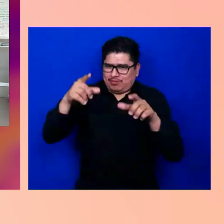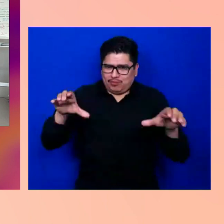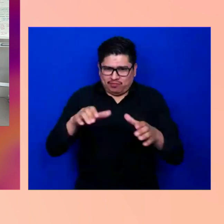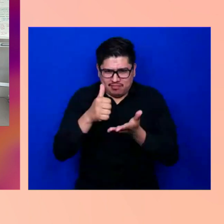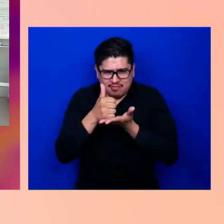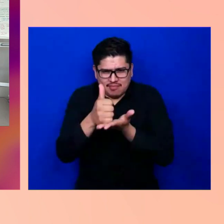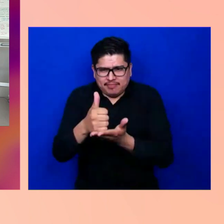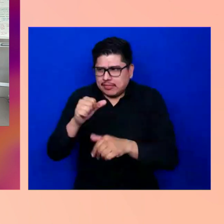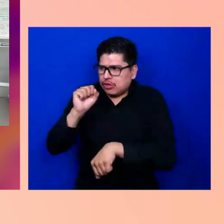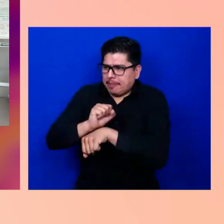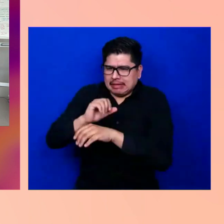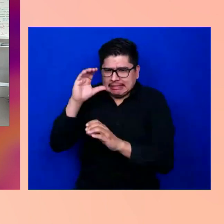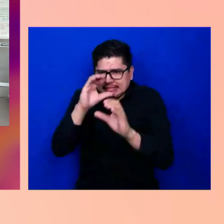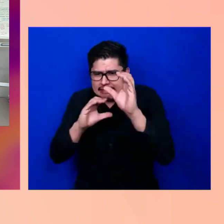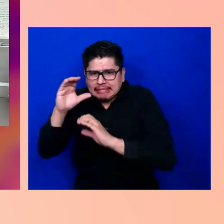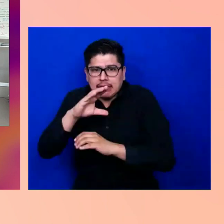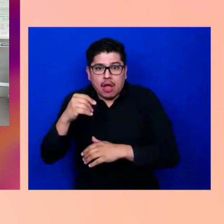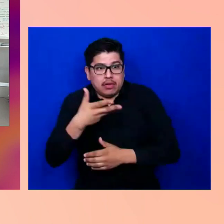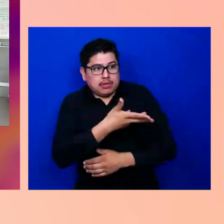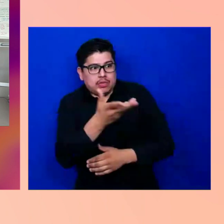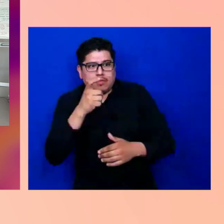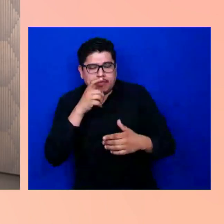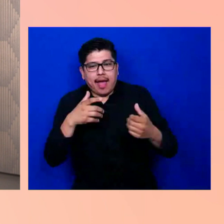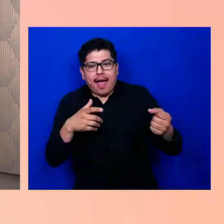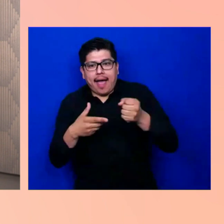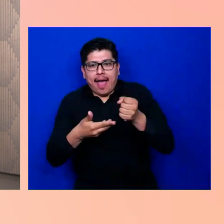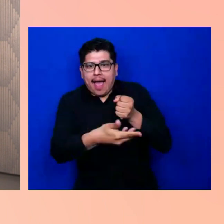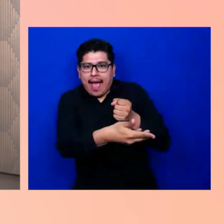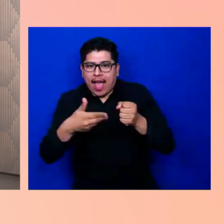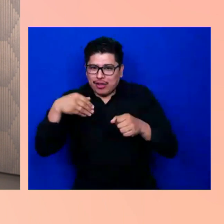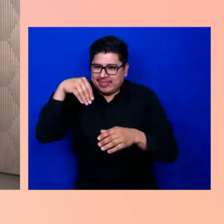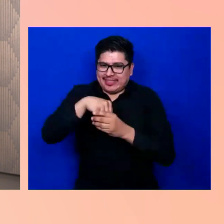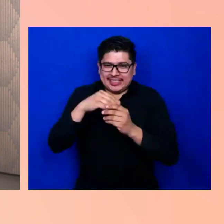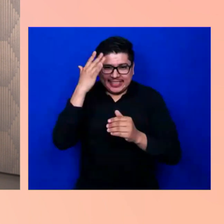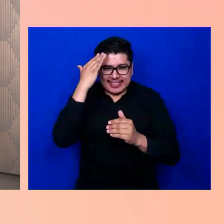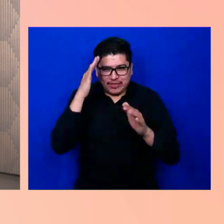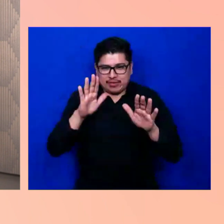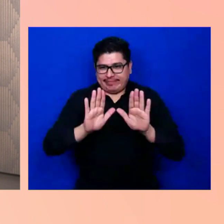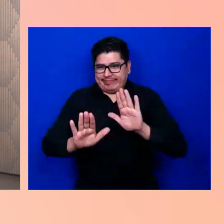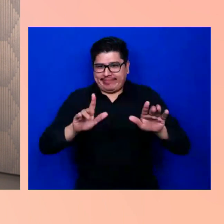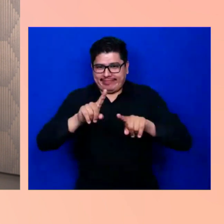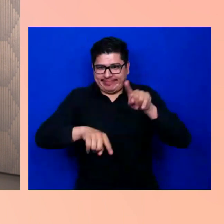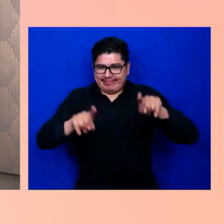jobs in the neurodiversity community. It is a community that unfortunately continues to be